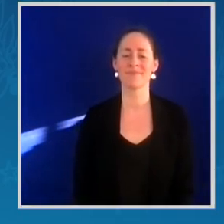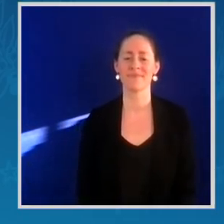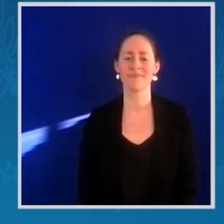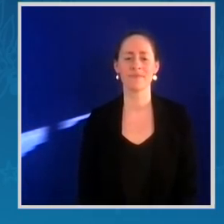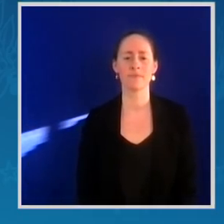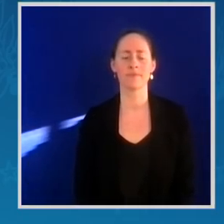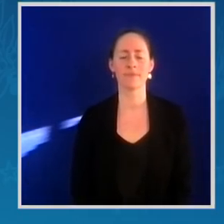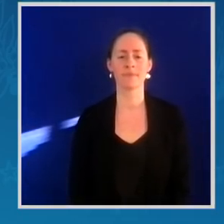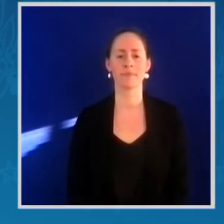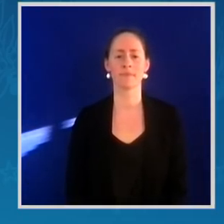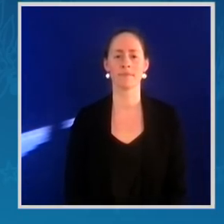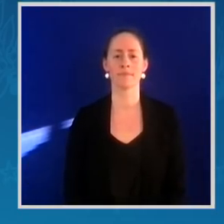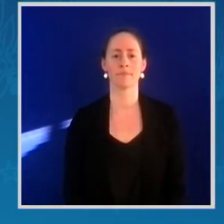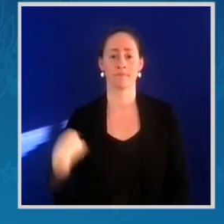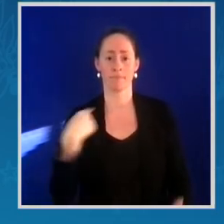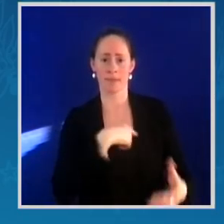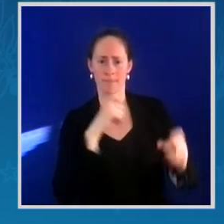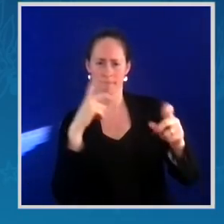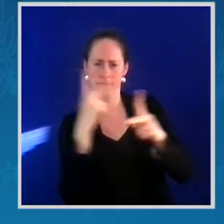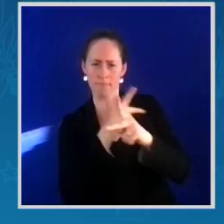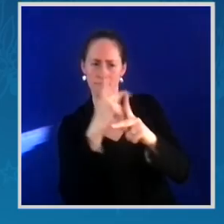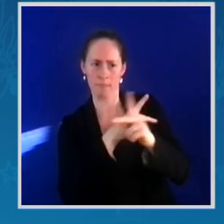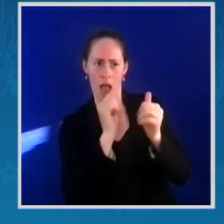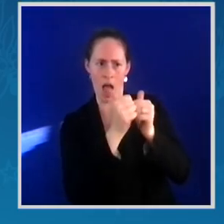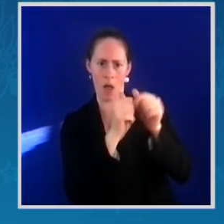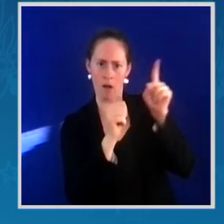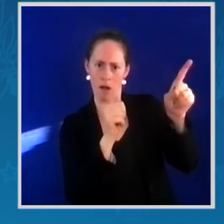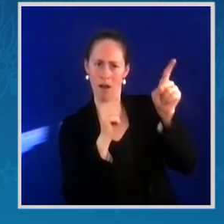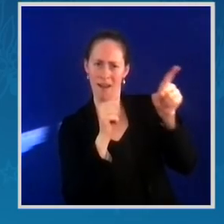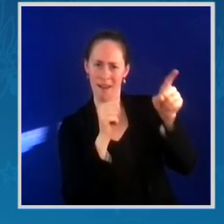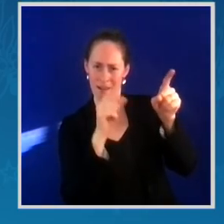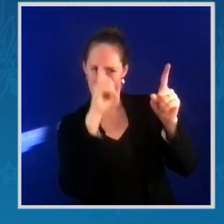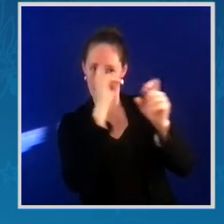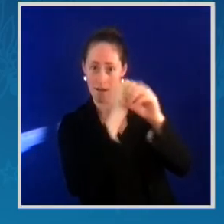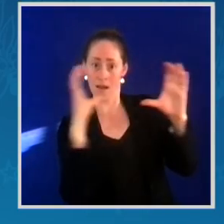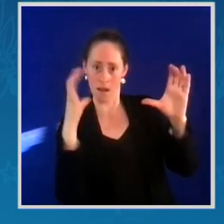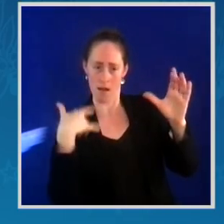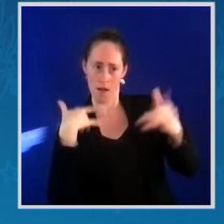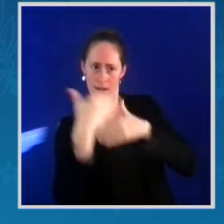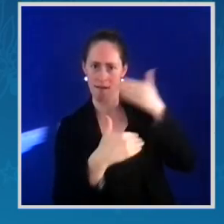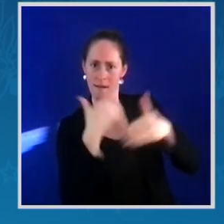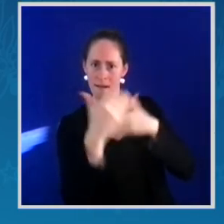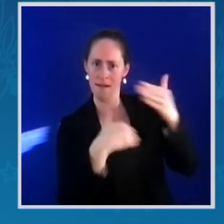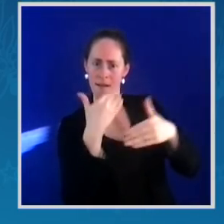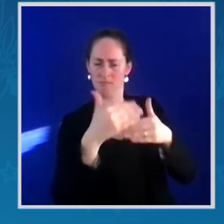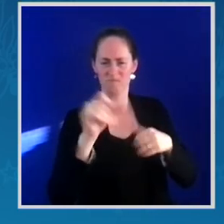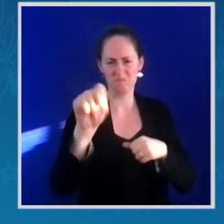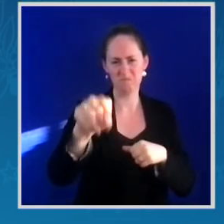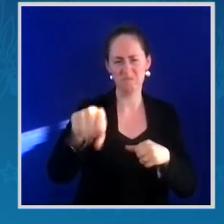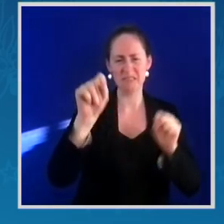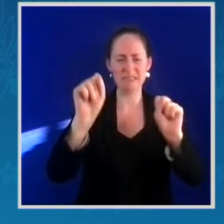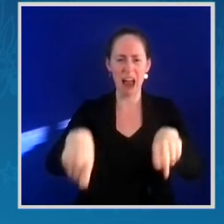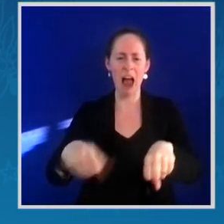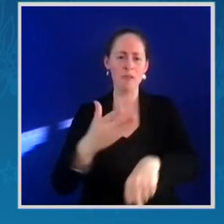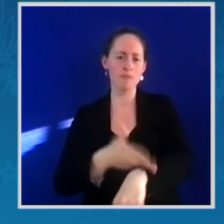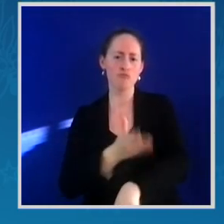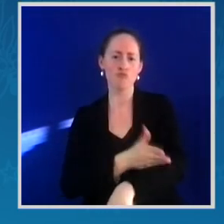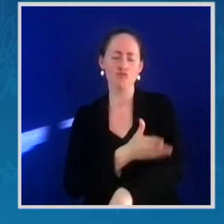We have been successful in making progress. So, as it relates to Guatemala out of that trip,